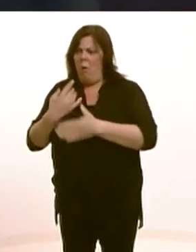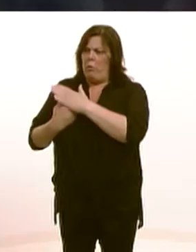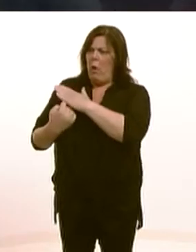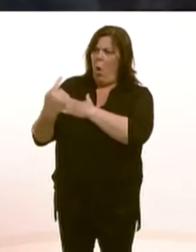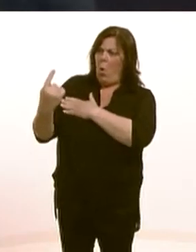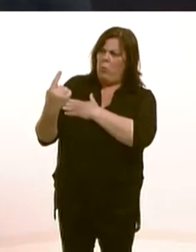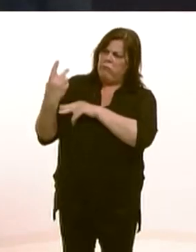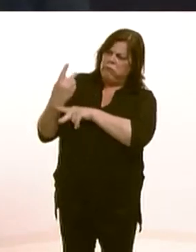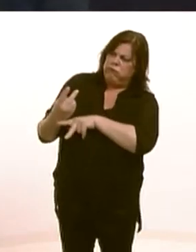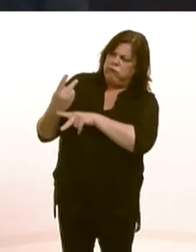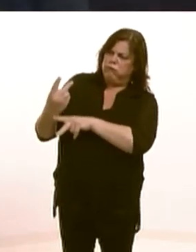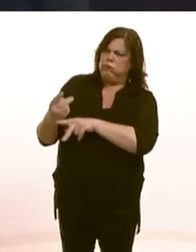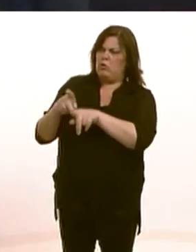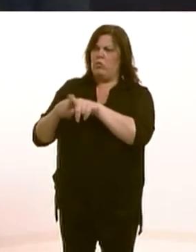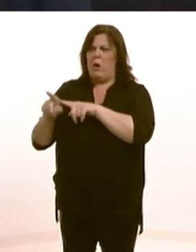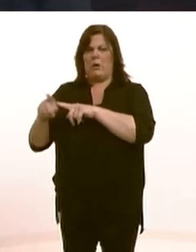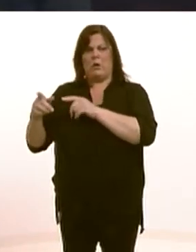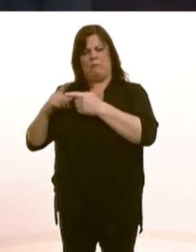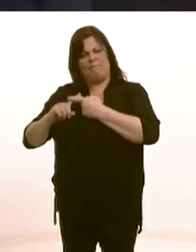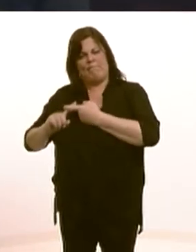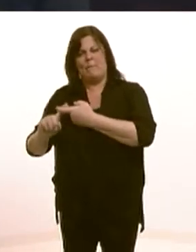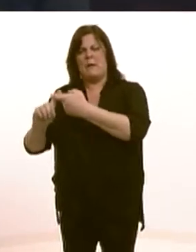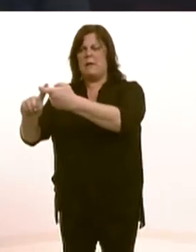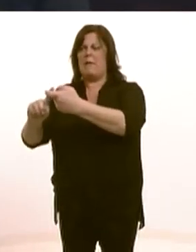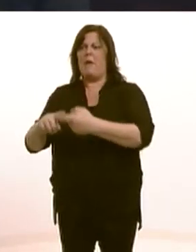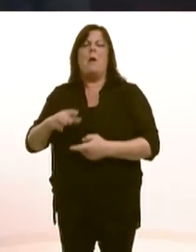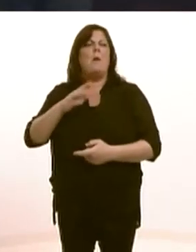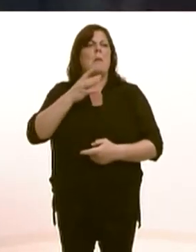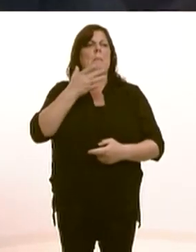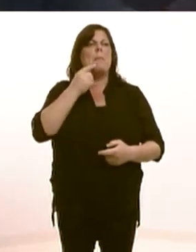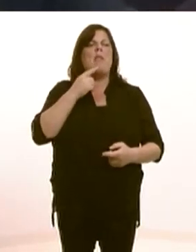I donít buy into this fear-mongering that they choose to go to Calais, and that more